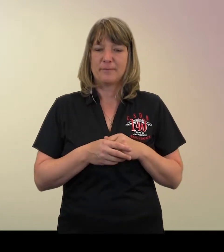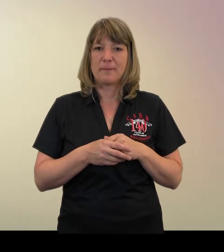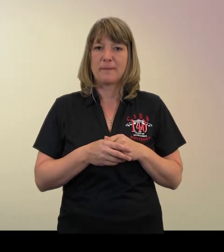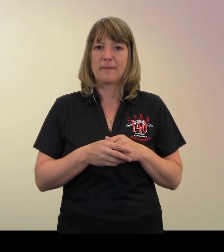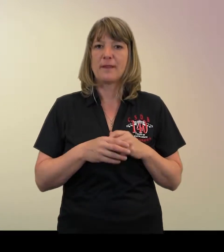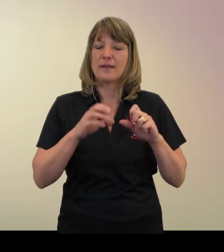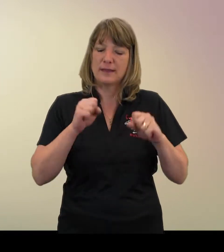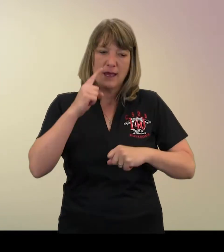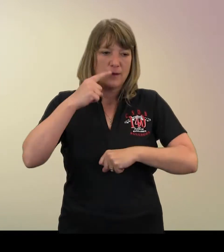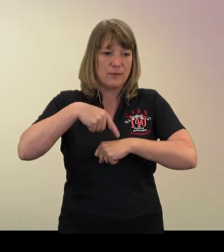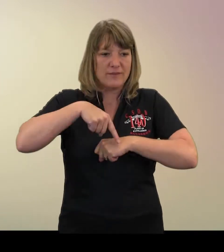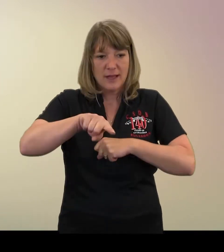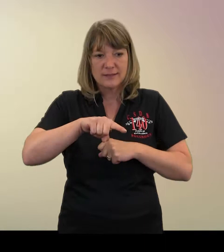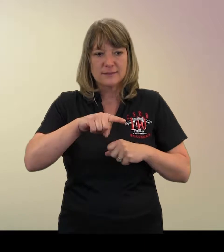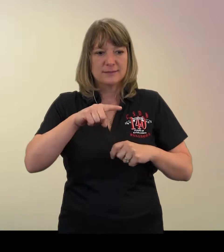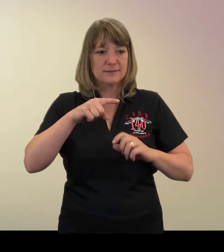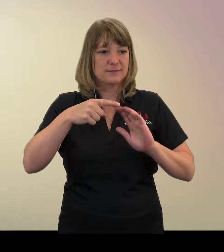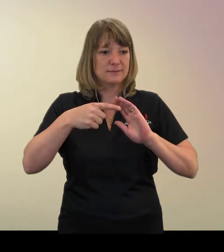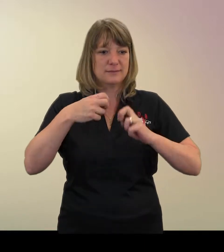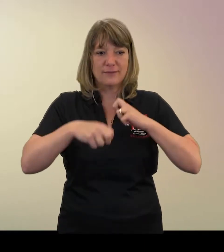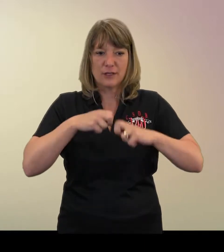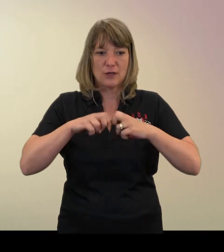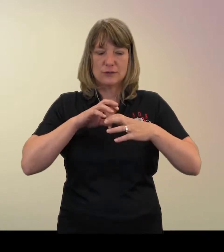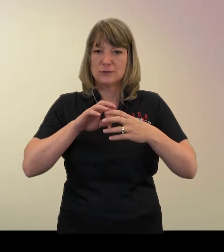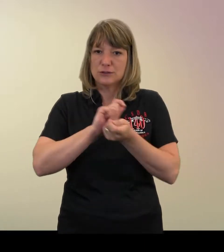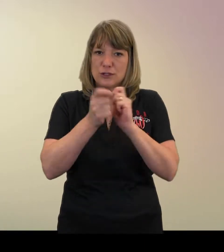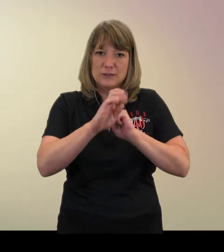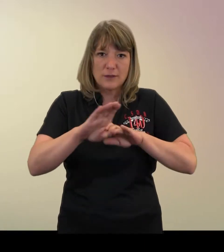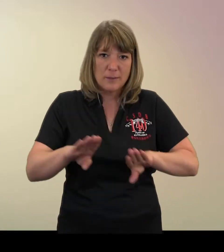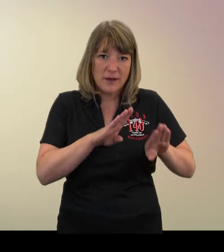It can reflect difficulty adjusting their behavior